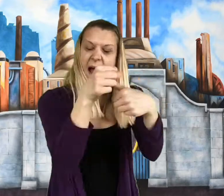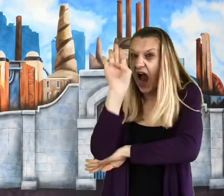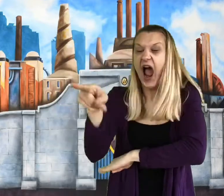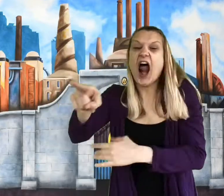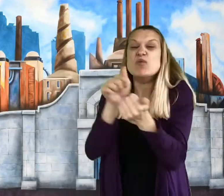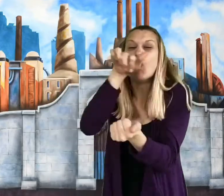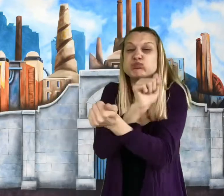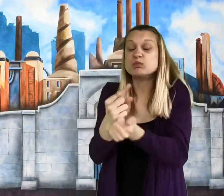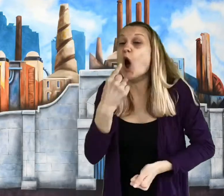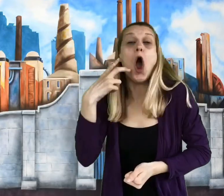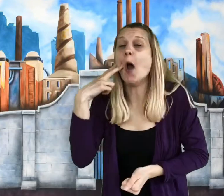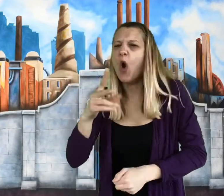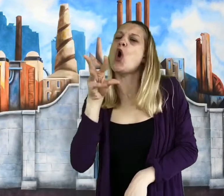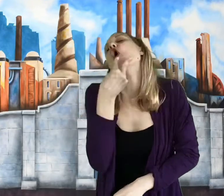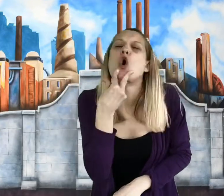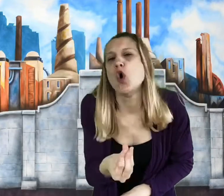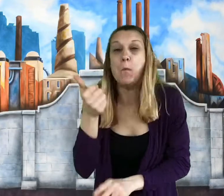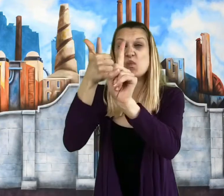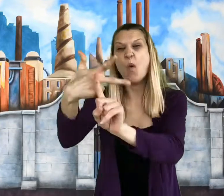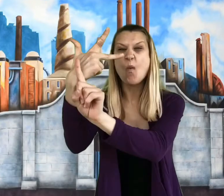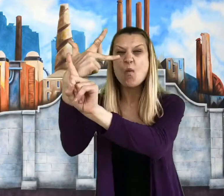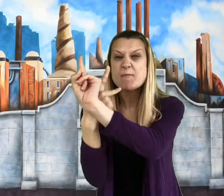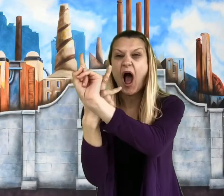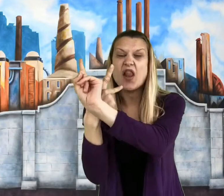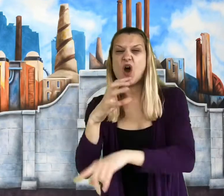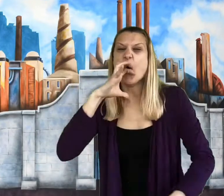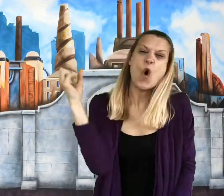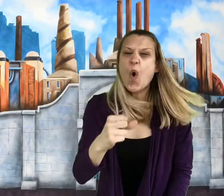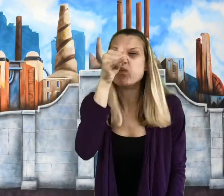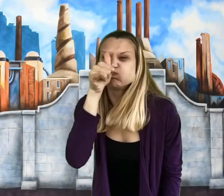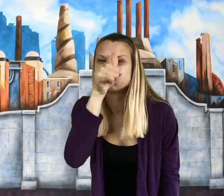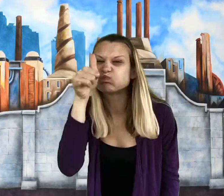"And you know what? She’s still chewing that dreadful old piece of gum she’s had for three months!"